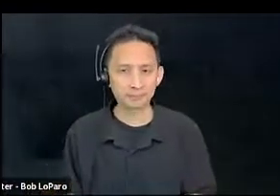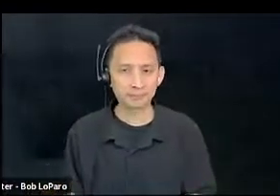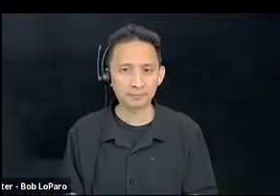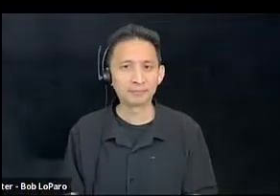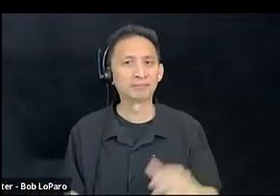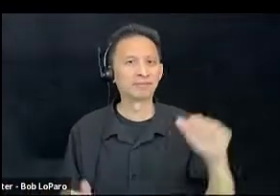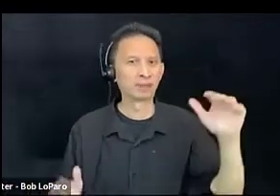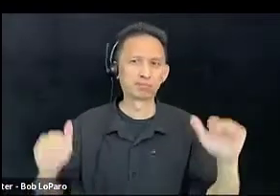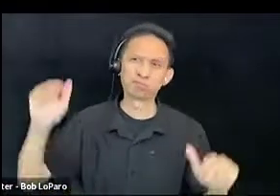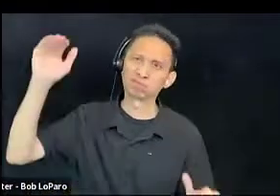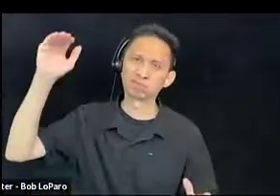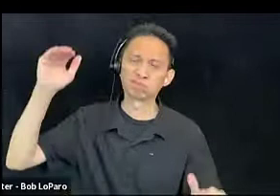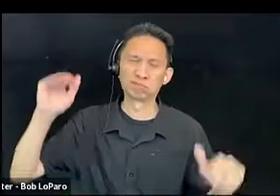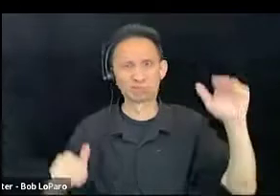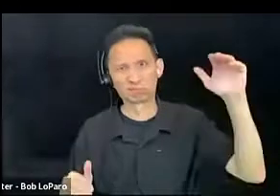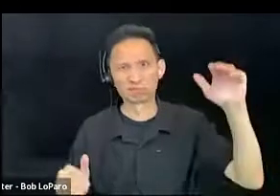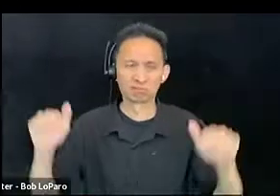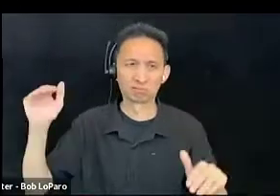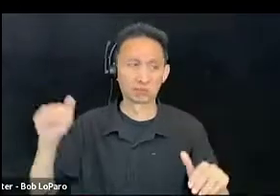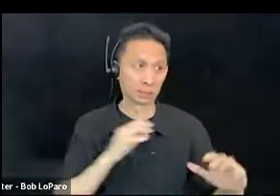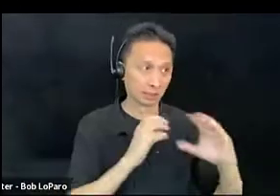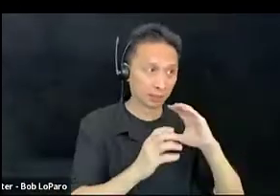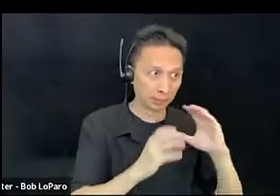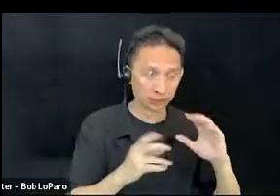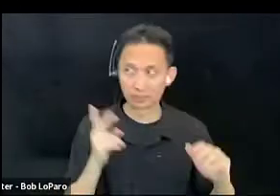with communication on one side and vision on the other side.